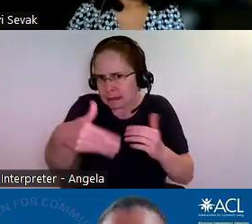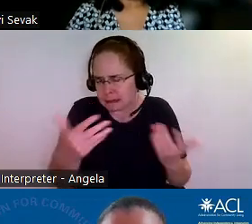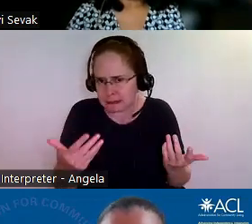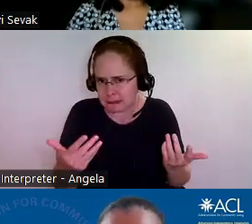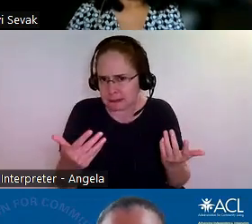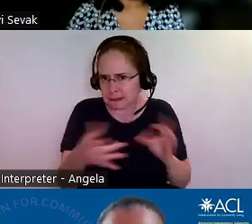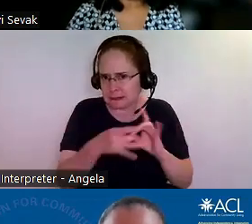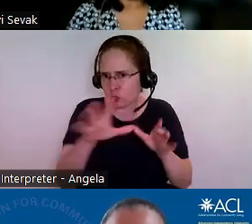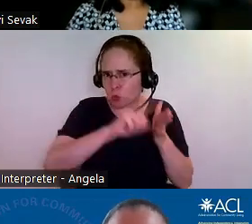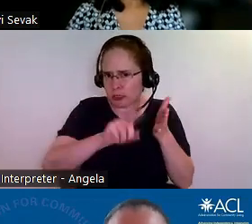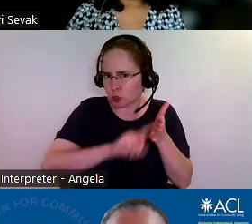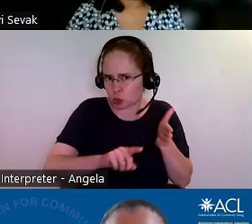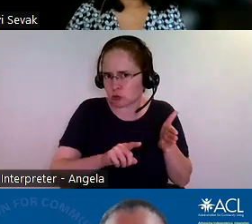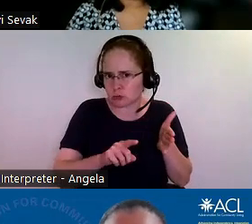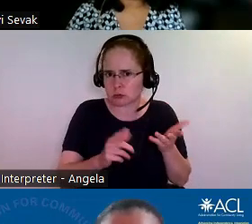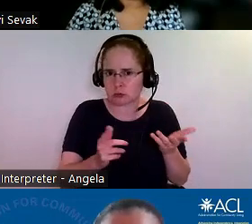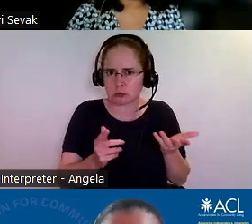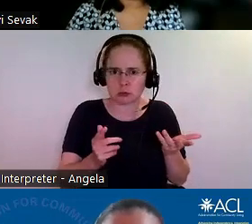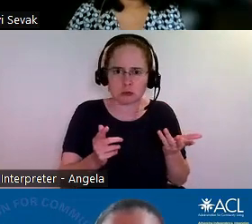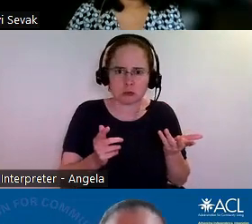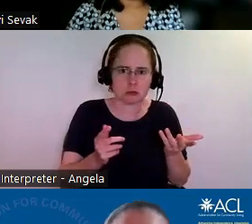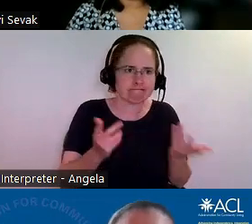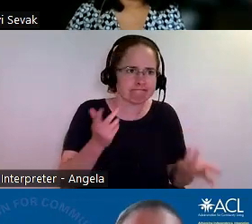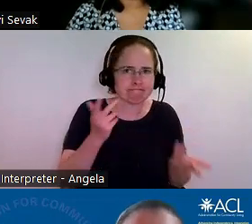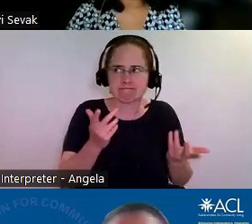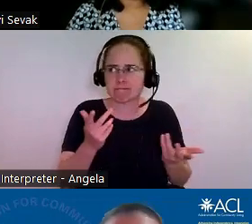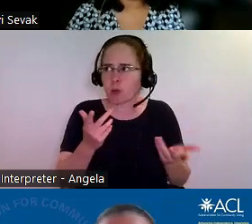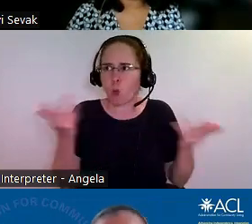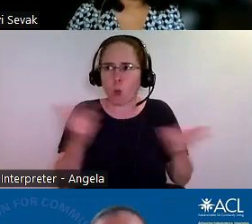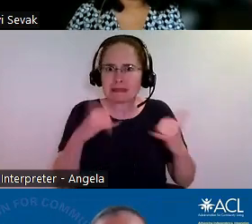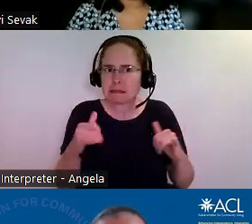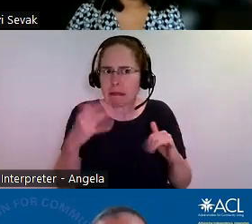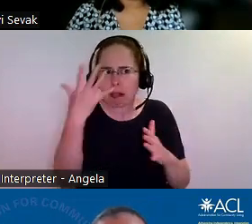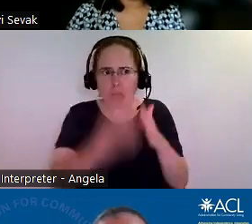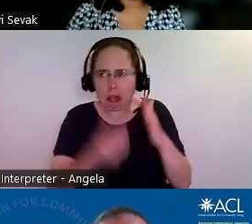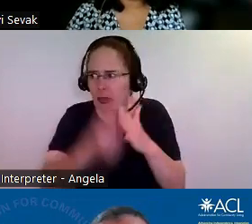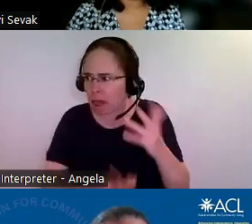research perspective in terms of what gaps still exist based on what you've learned?